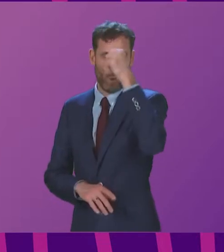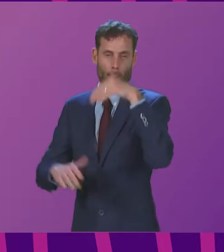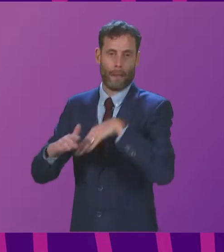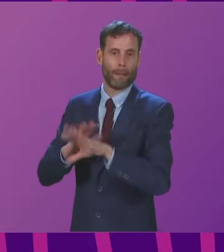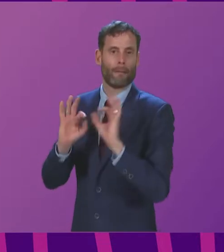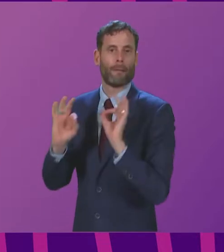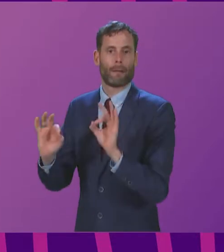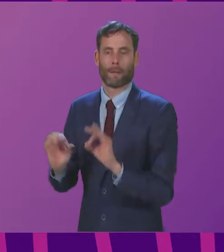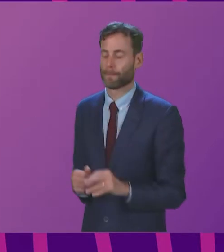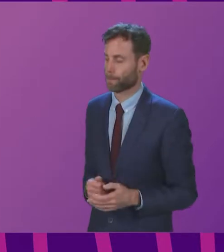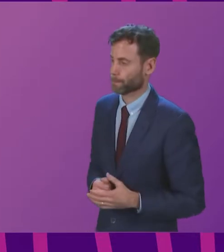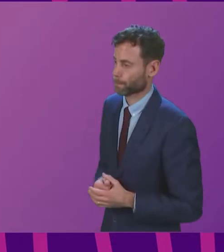I call Maurice Golden, to be followed by Kenneth Gibson.